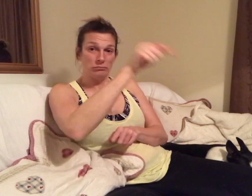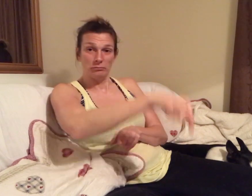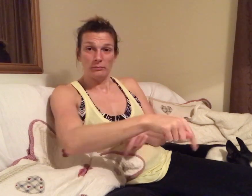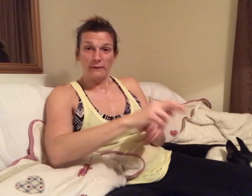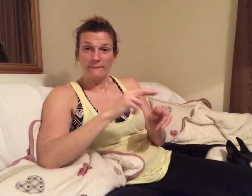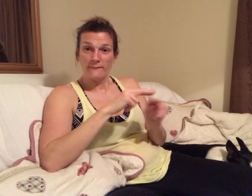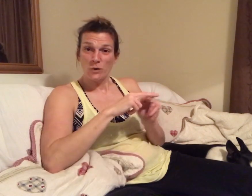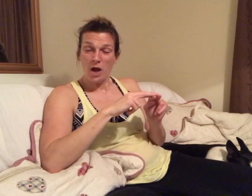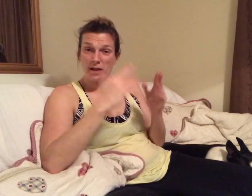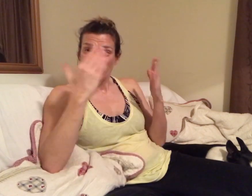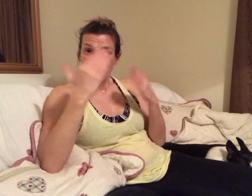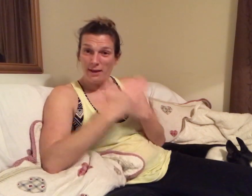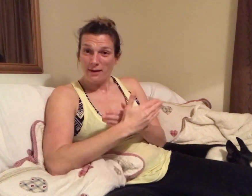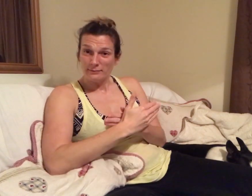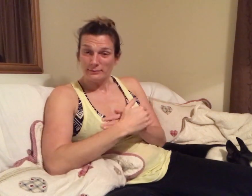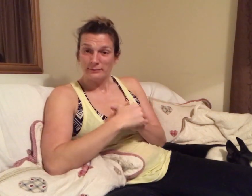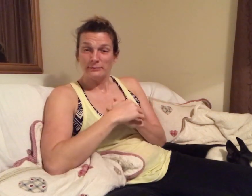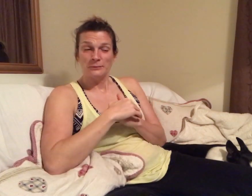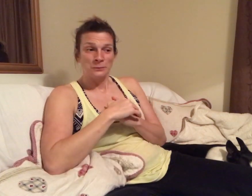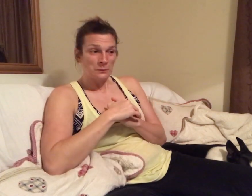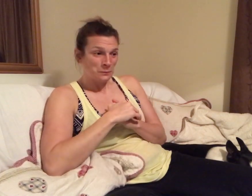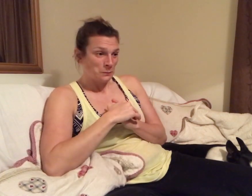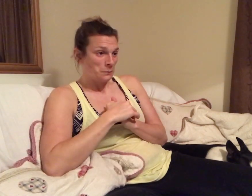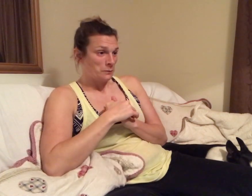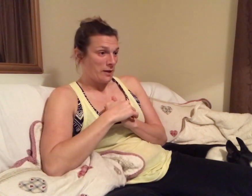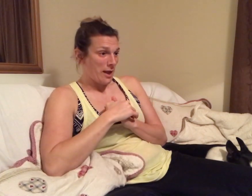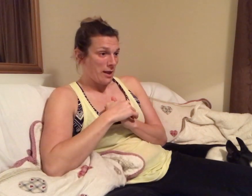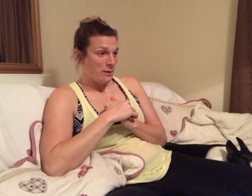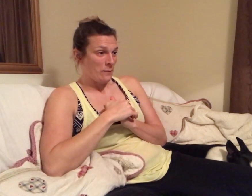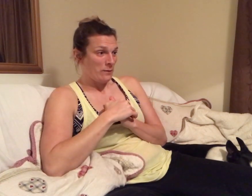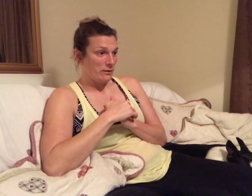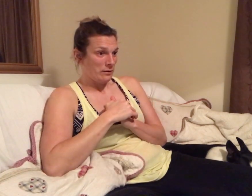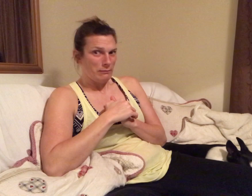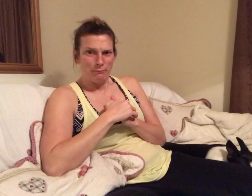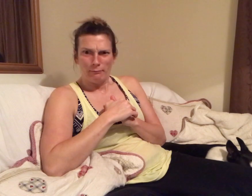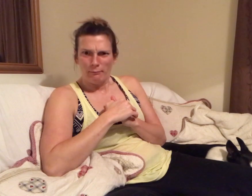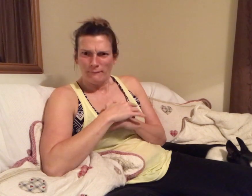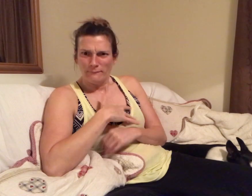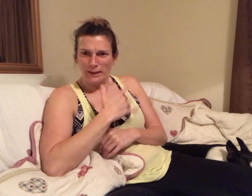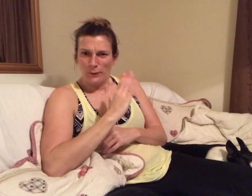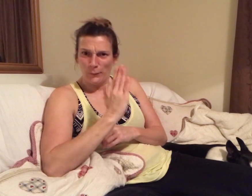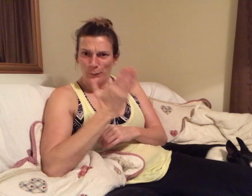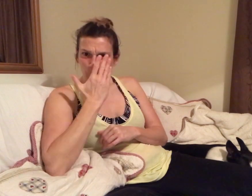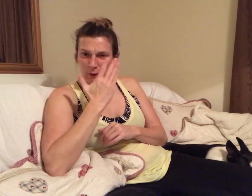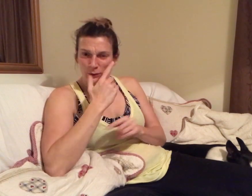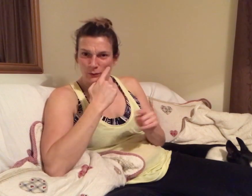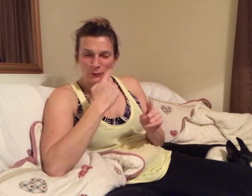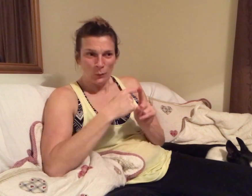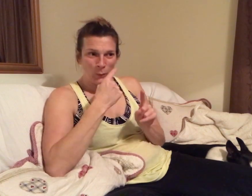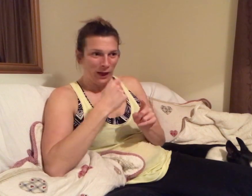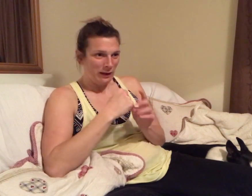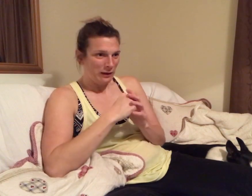That's on Friday evening (12th Oct)... Wow. It's all happening really quickly!